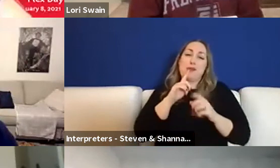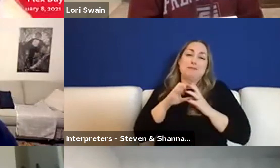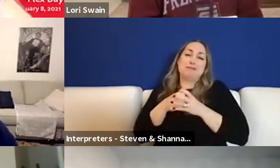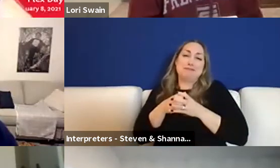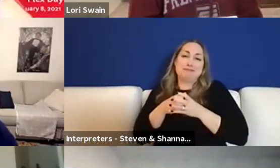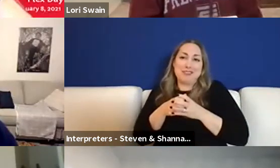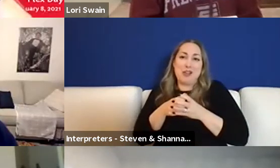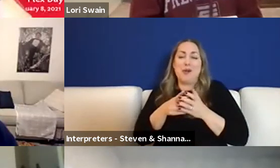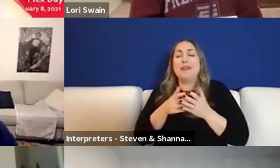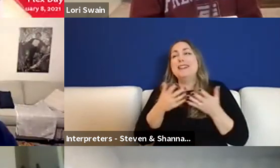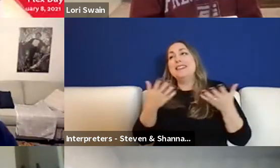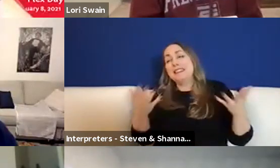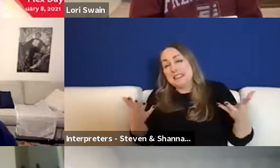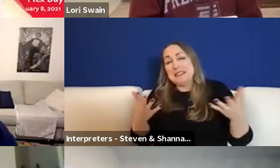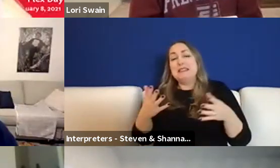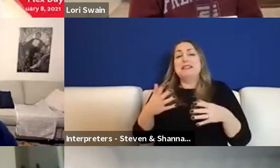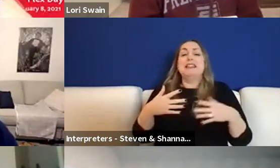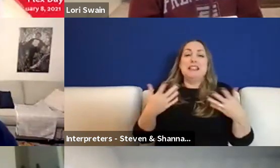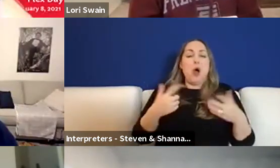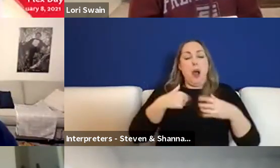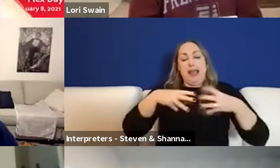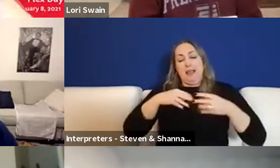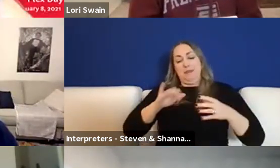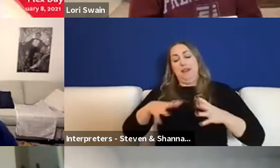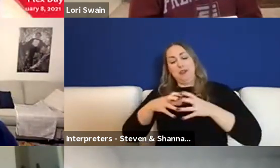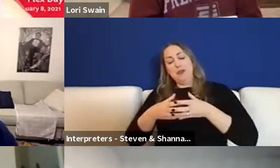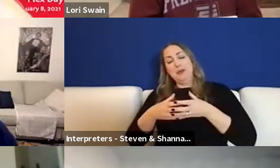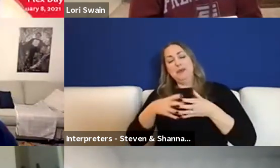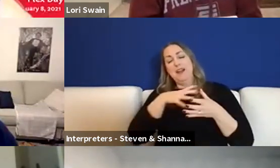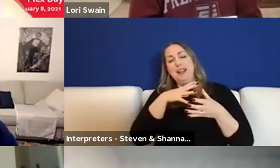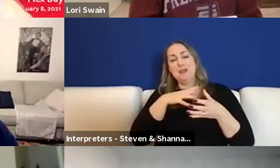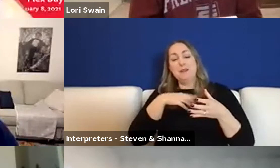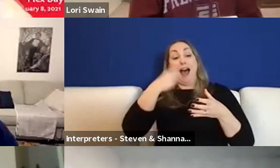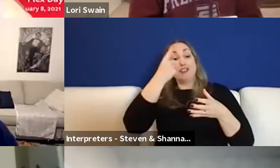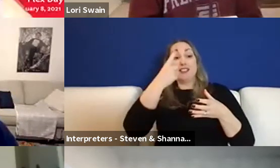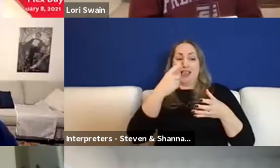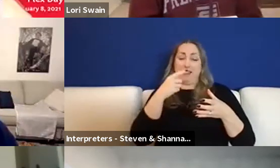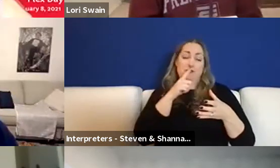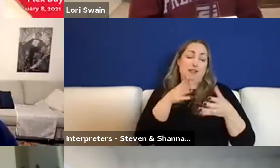matter so fine, you know, I mean, and that's great. But as long as we understand that, as long as we understand, no, I didn't go